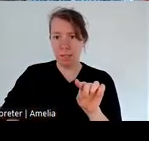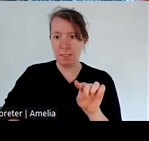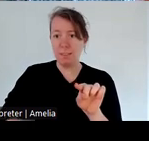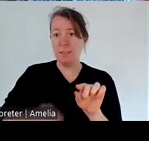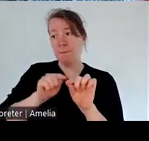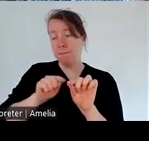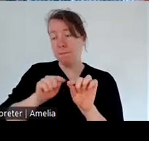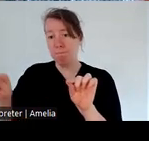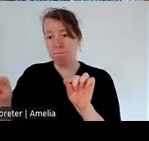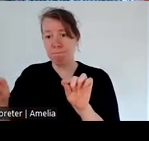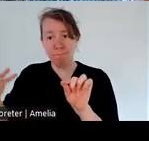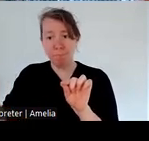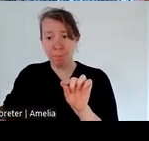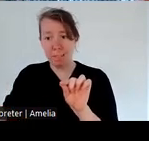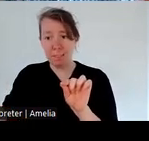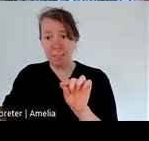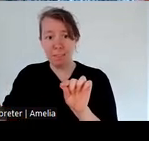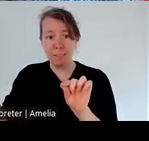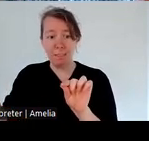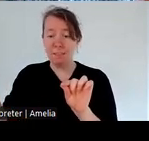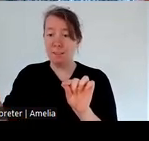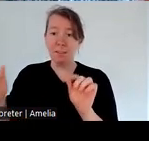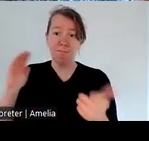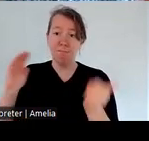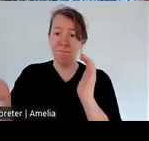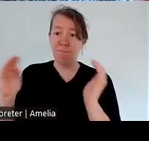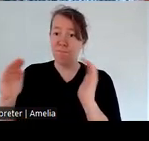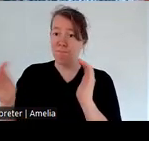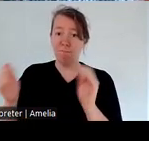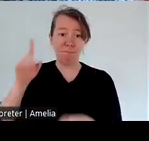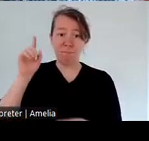It might not be a one-to-one because there might be two or three different ONIX values that